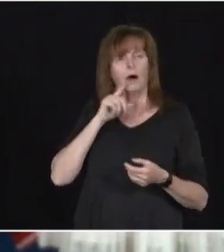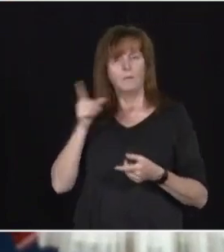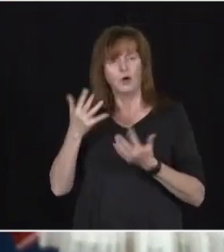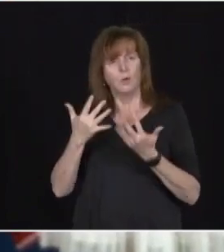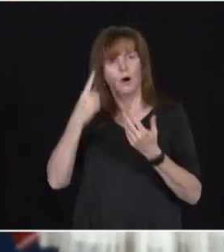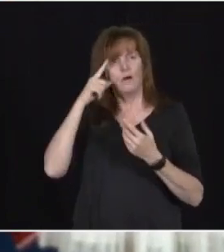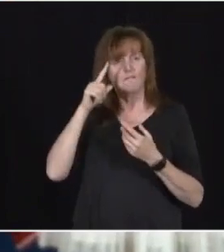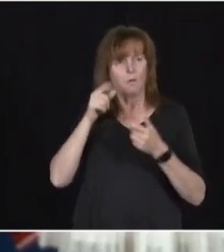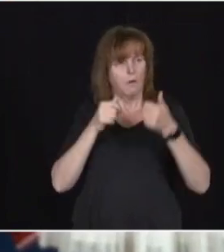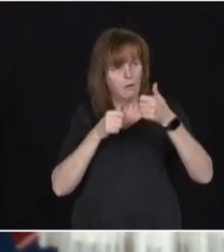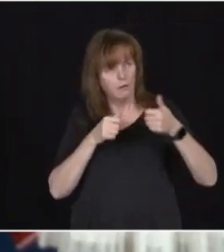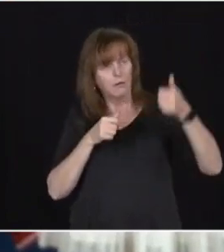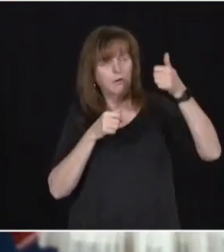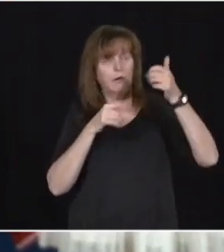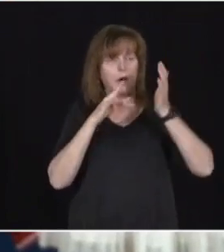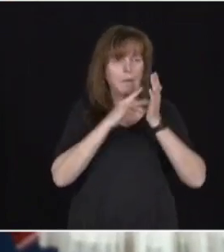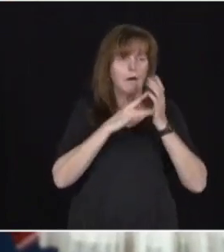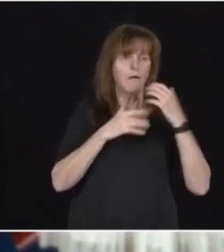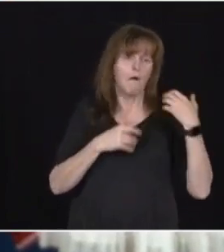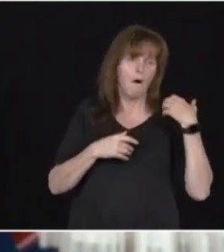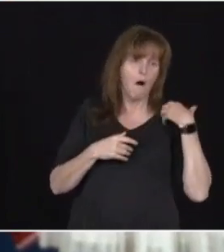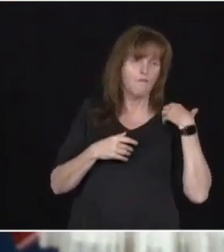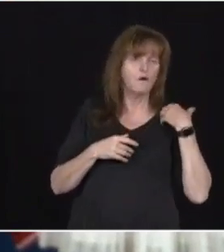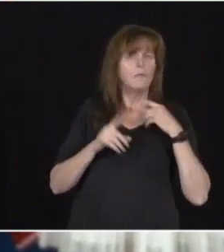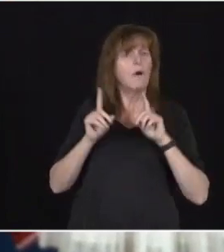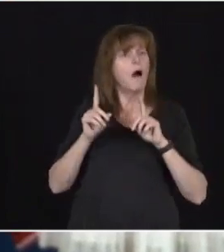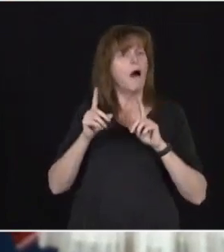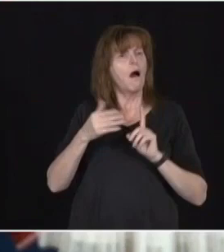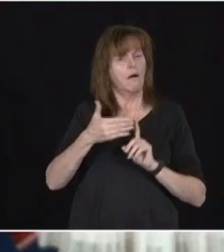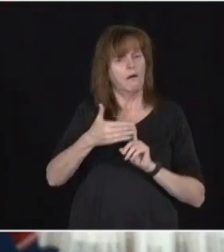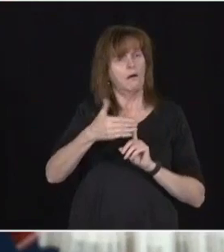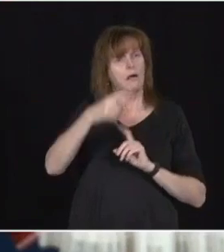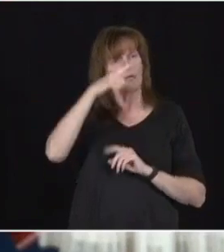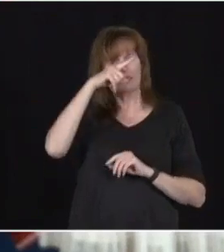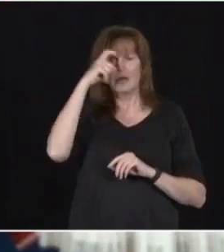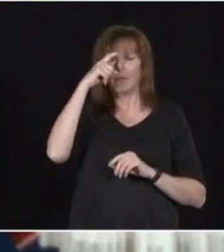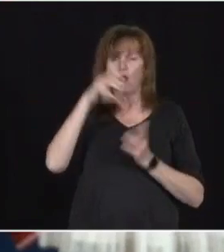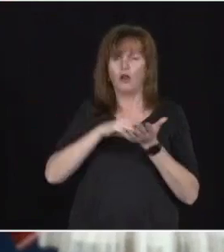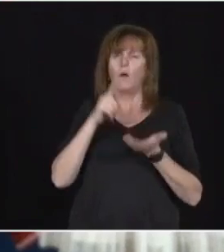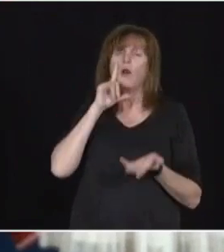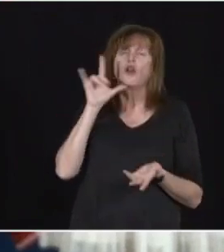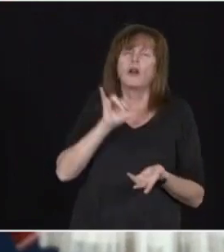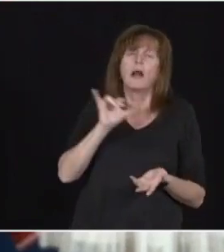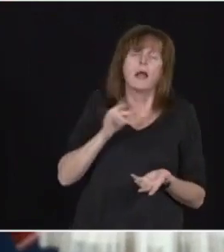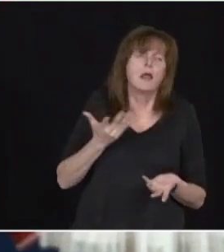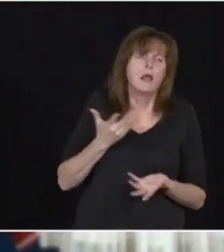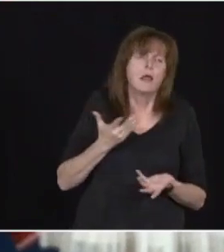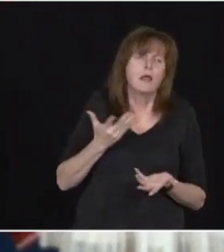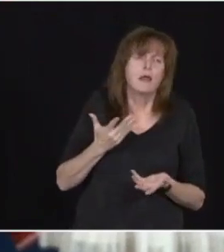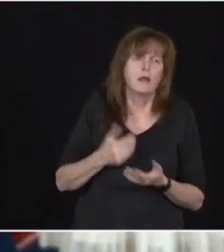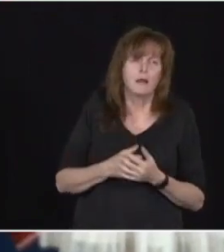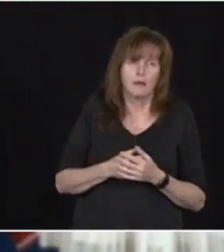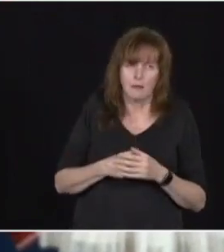and you want to hear more things from the Minister of health, but what